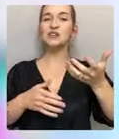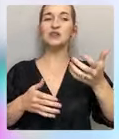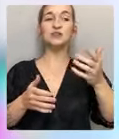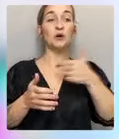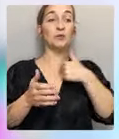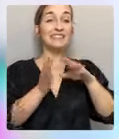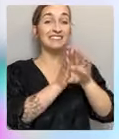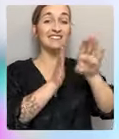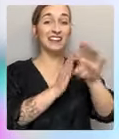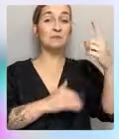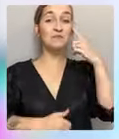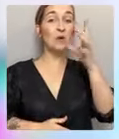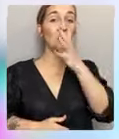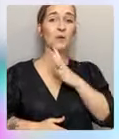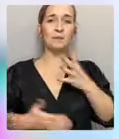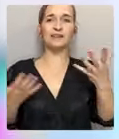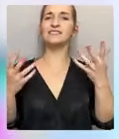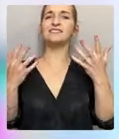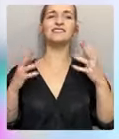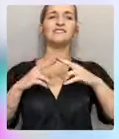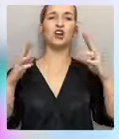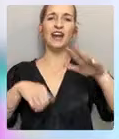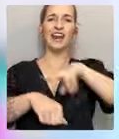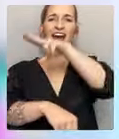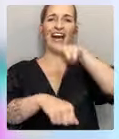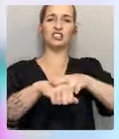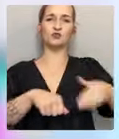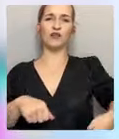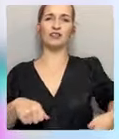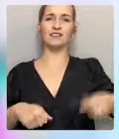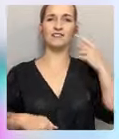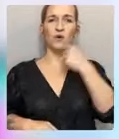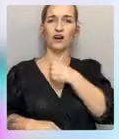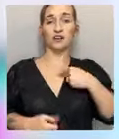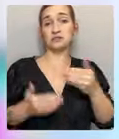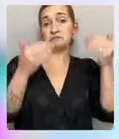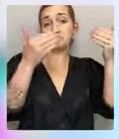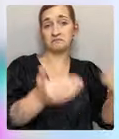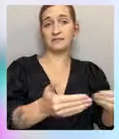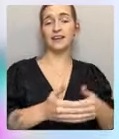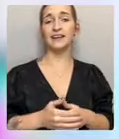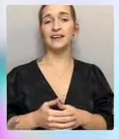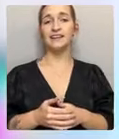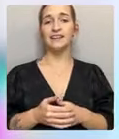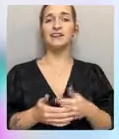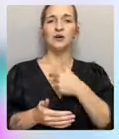and so for us to actually develop something for women was a very natural thing to do.